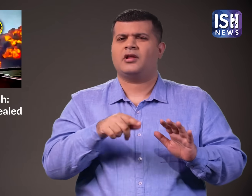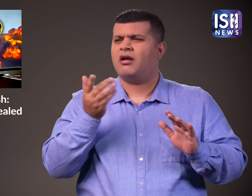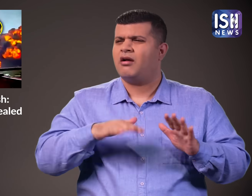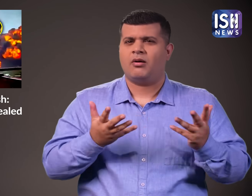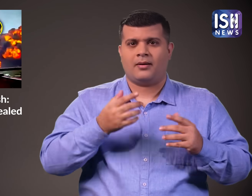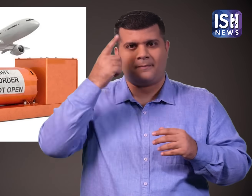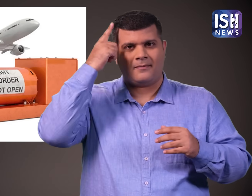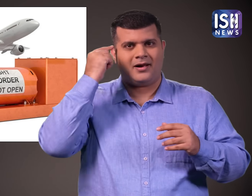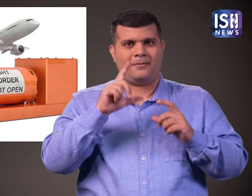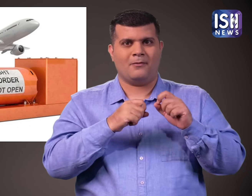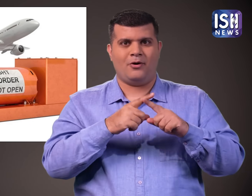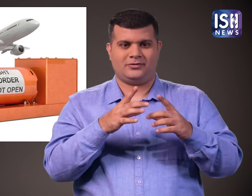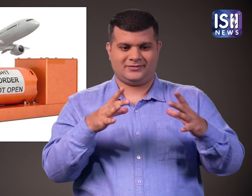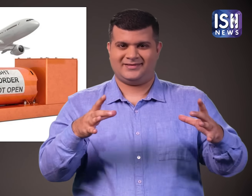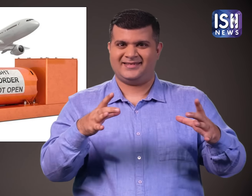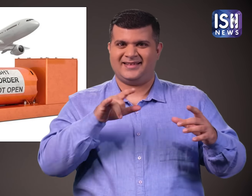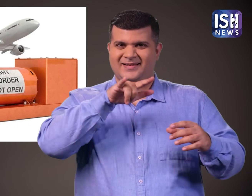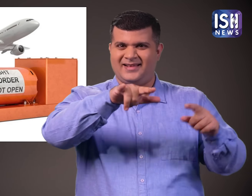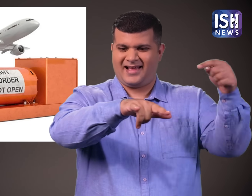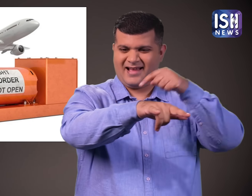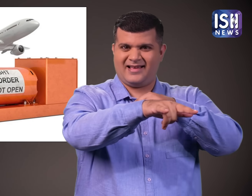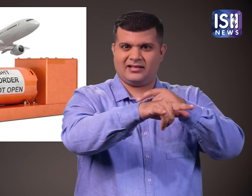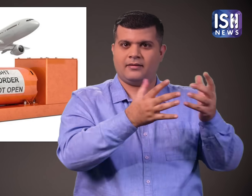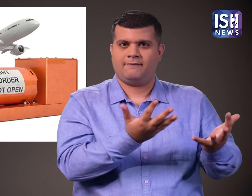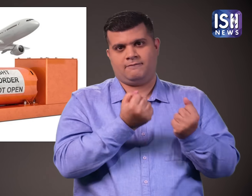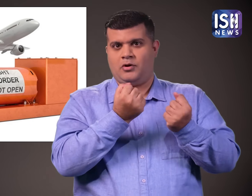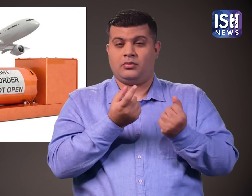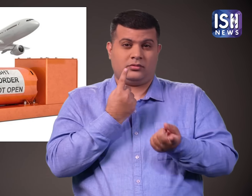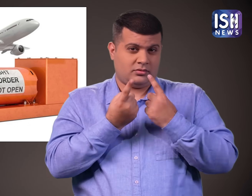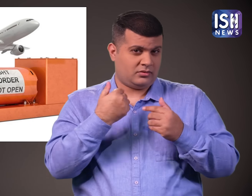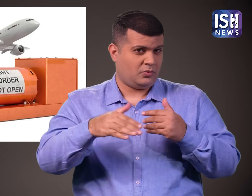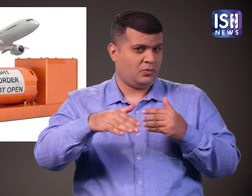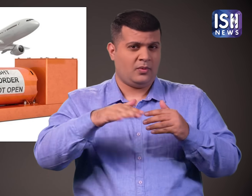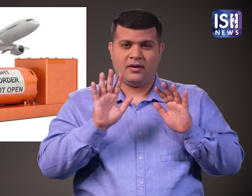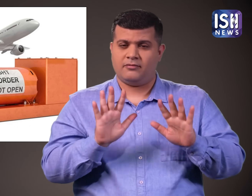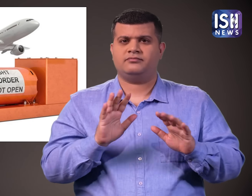This report is based on the black box, recovered from the crash site. The investigation is still ongoing